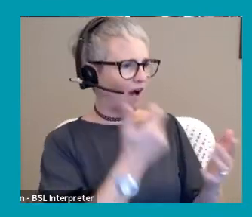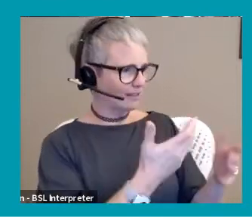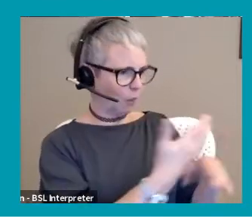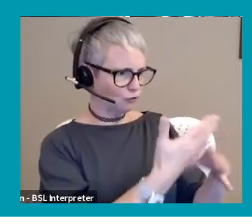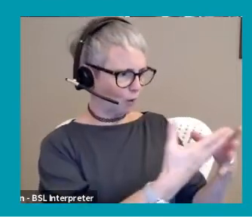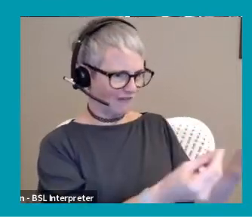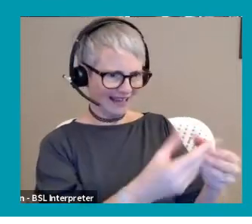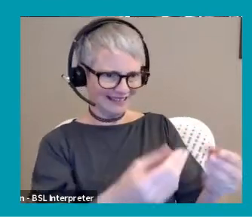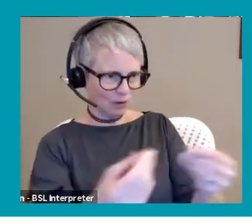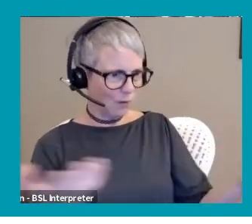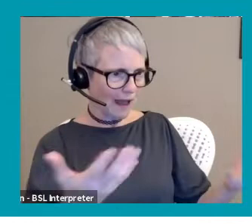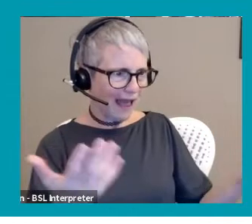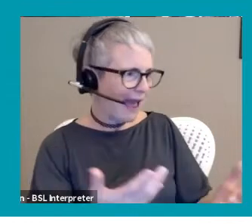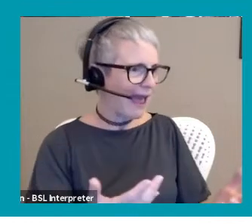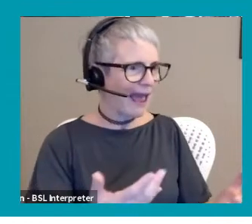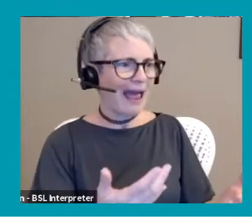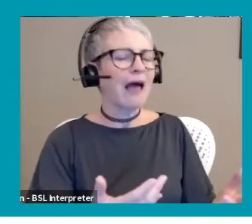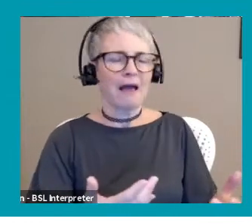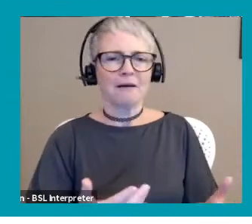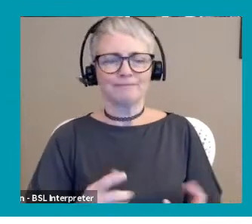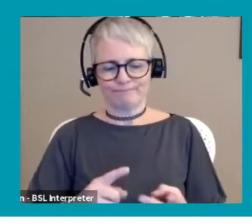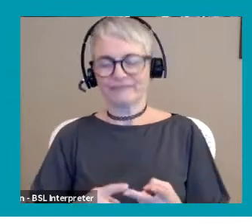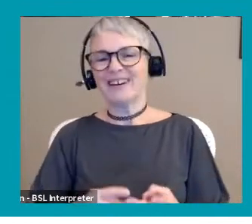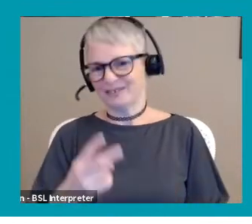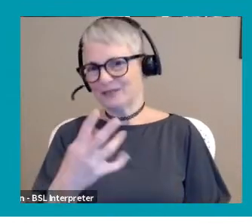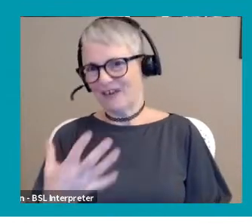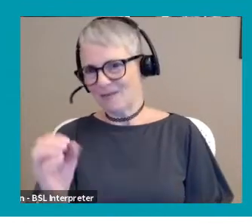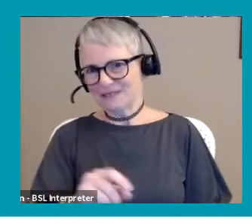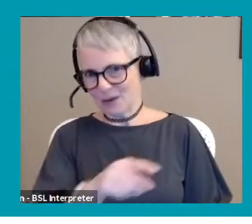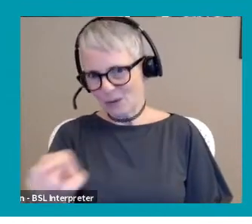25% said convinces myself that somebody will employ me is a challenge